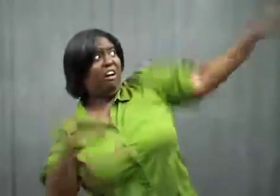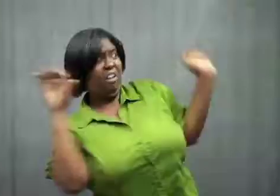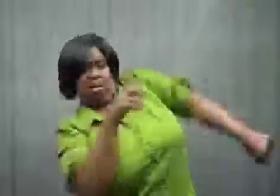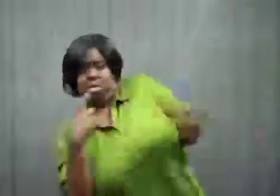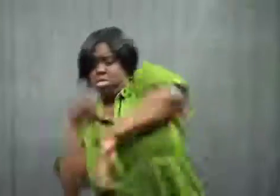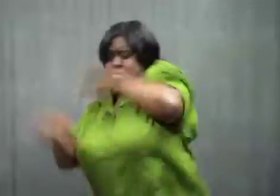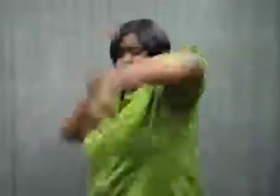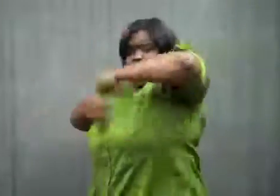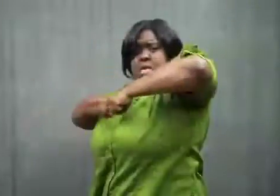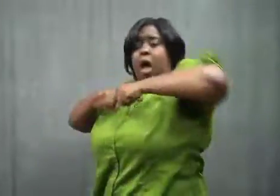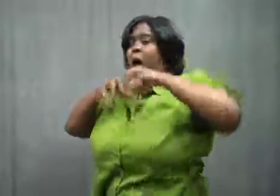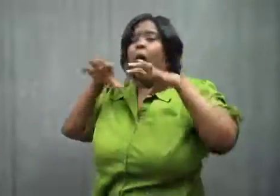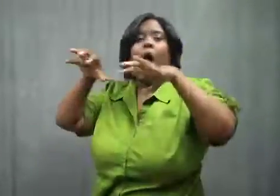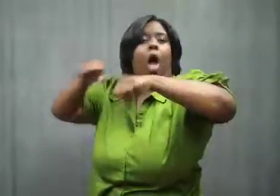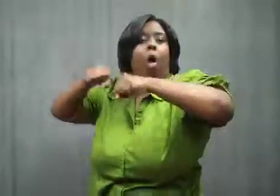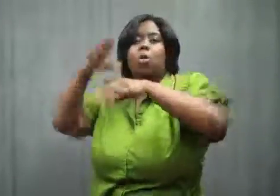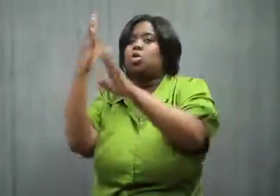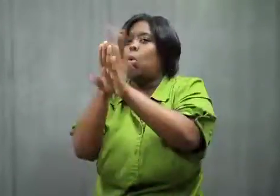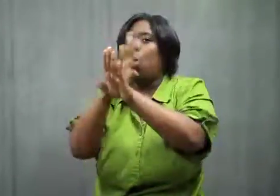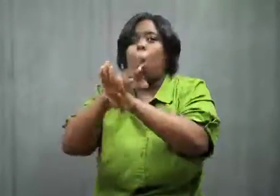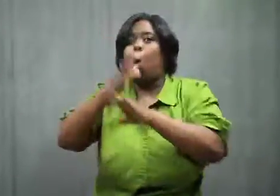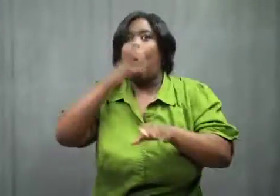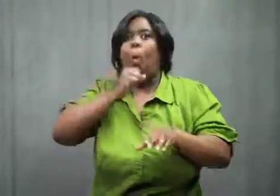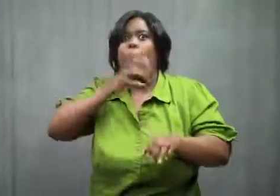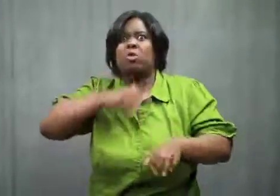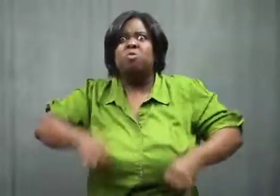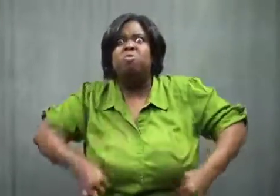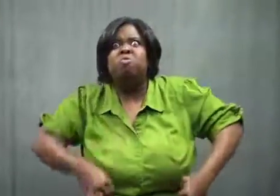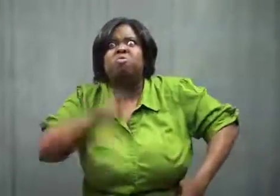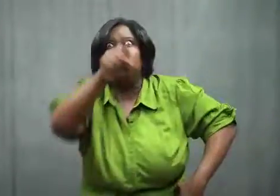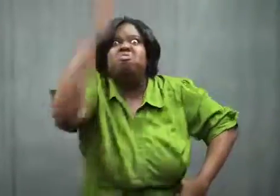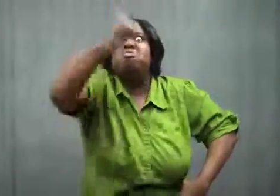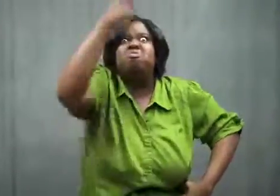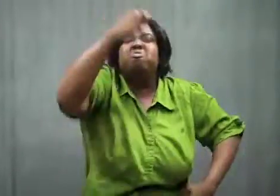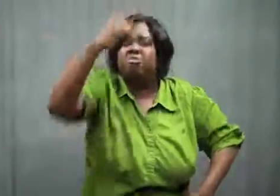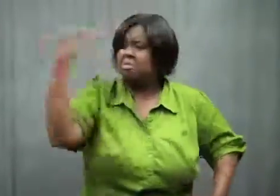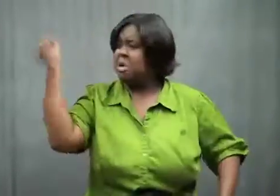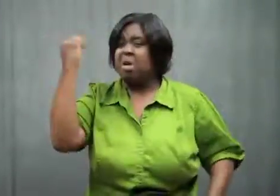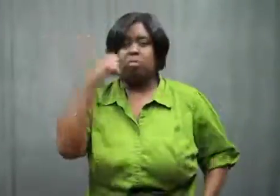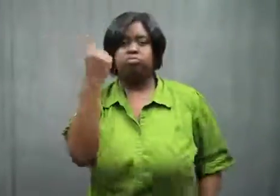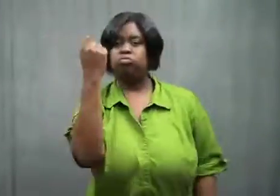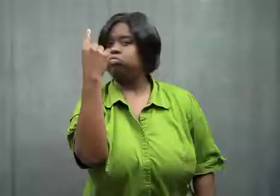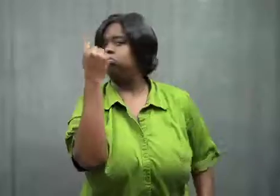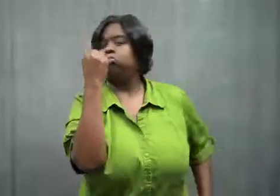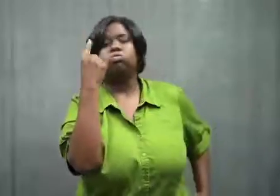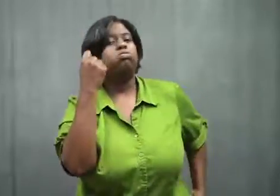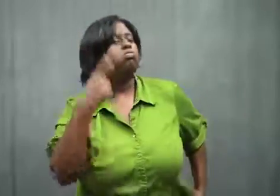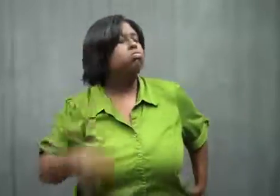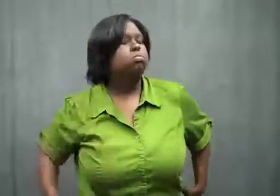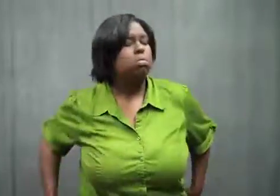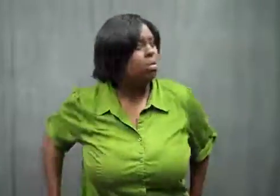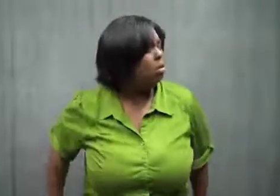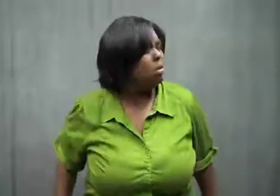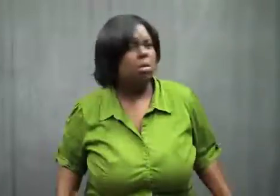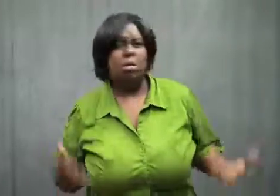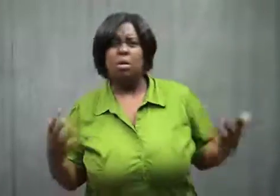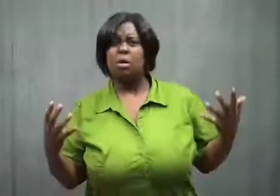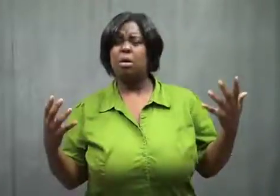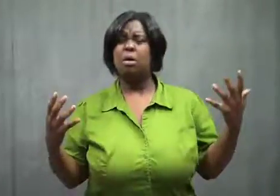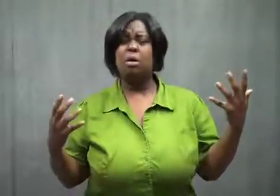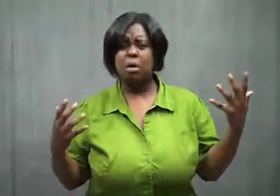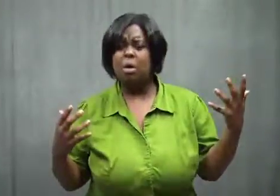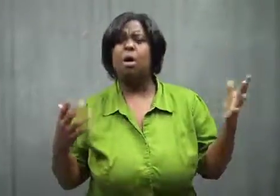I hung on to that door, while the old lady banged on the window. I didn't understand why.